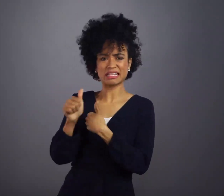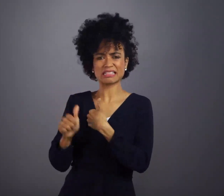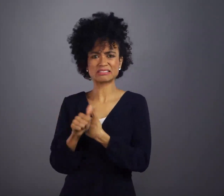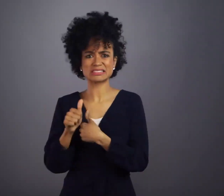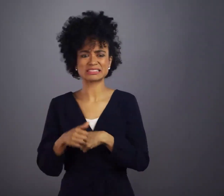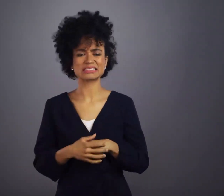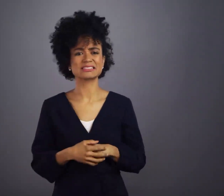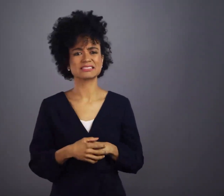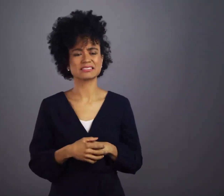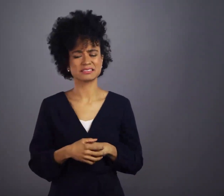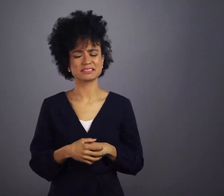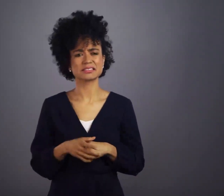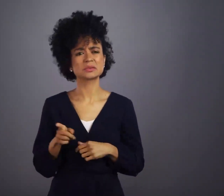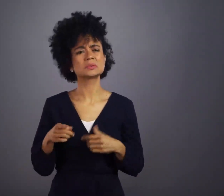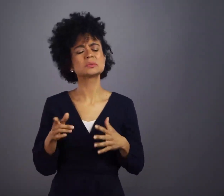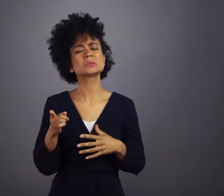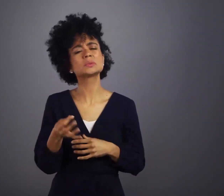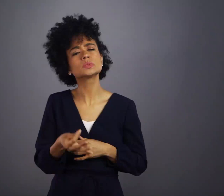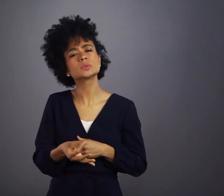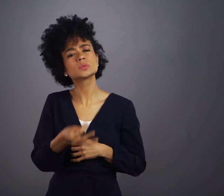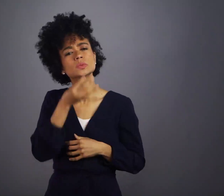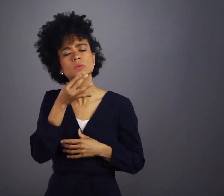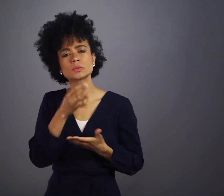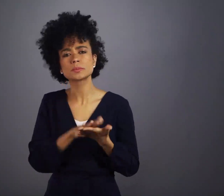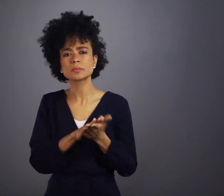and even dangerously anti-social.